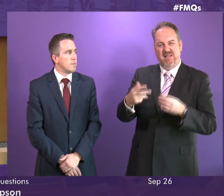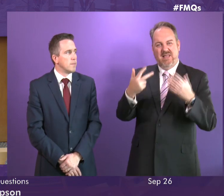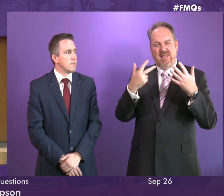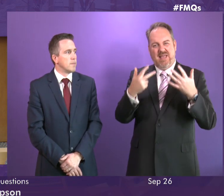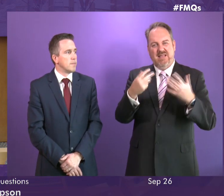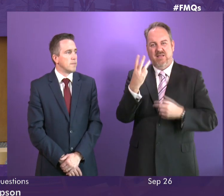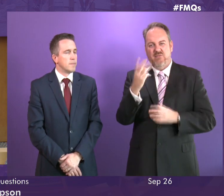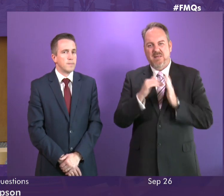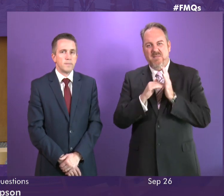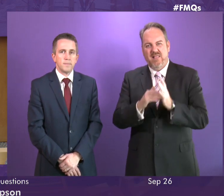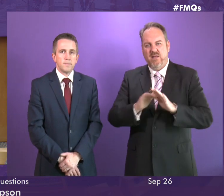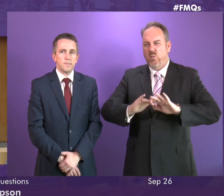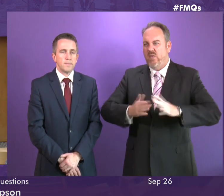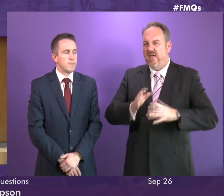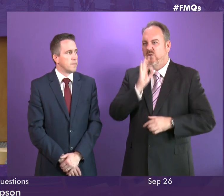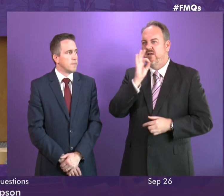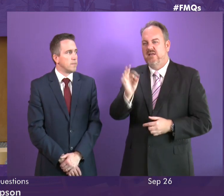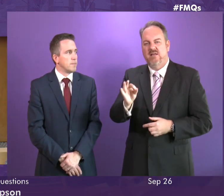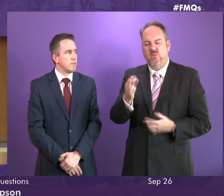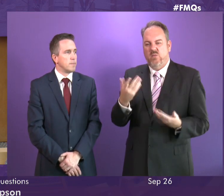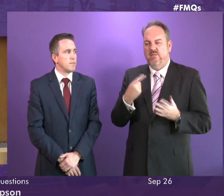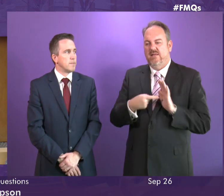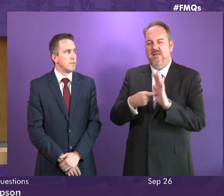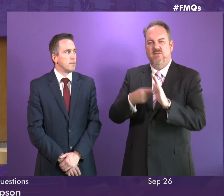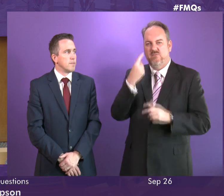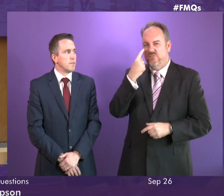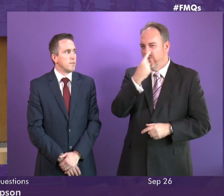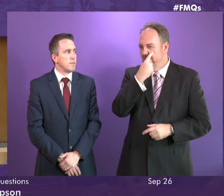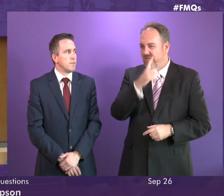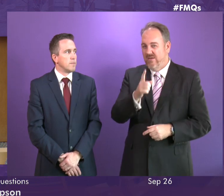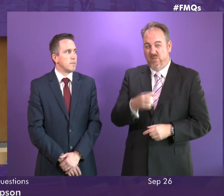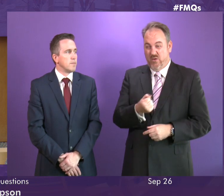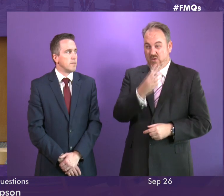having to prove anything. With just 35 days to go until Brexit— [Interruption.]